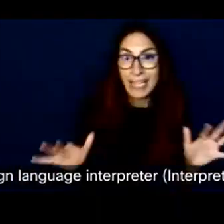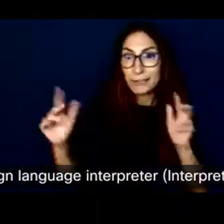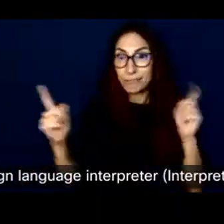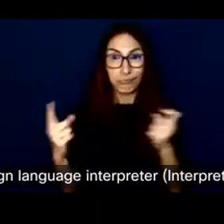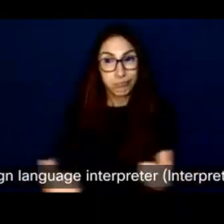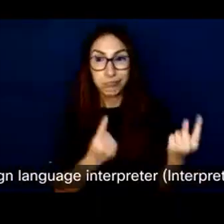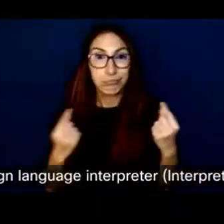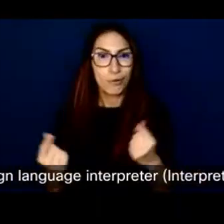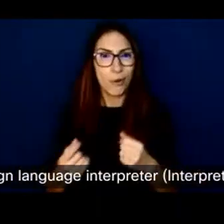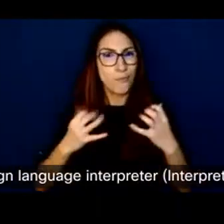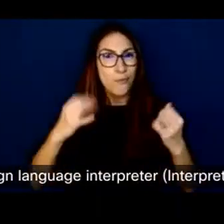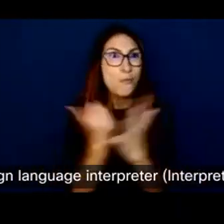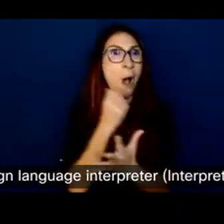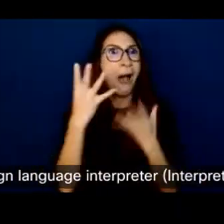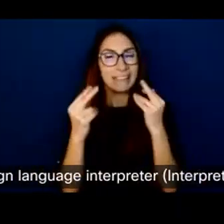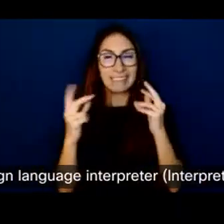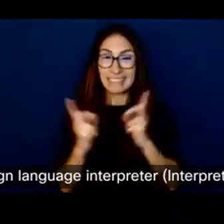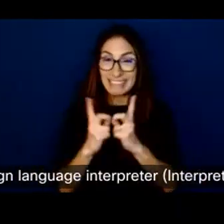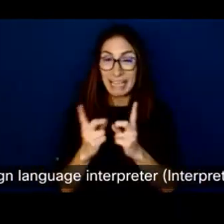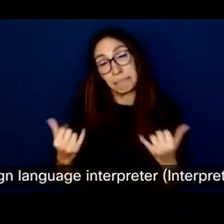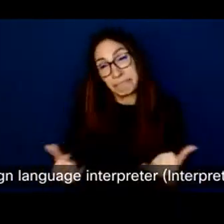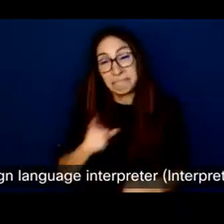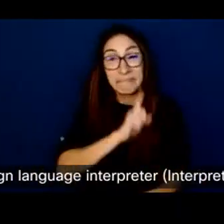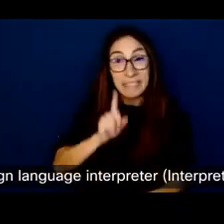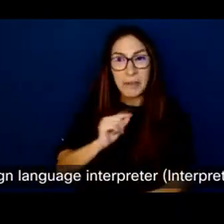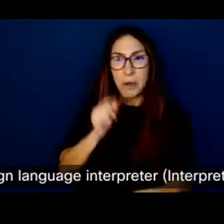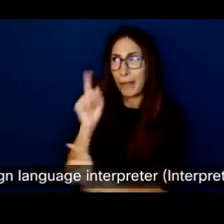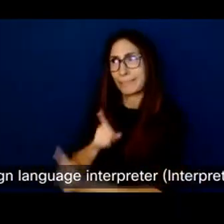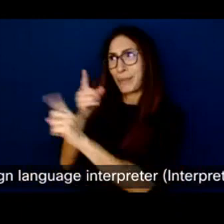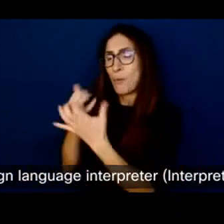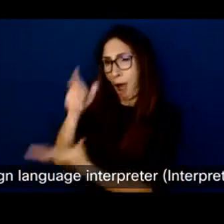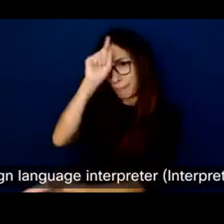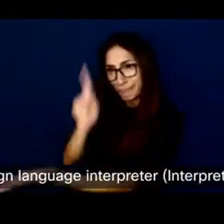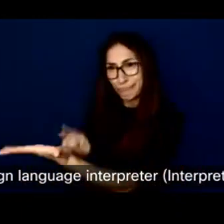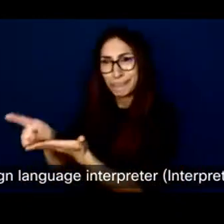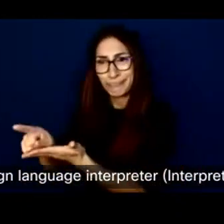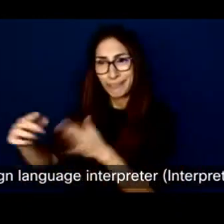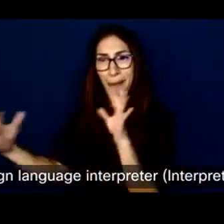to date. I'm single. I'm looking for love. Hopefully at some